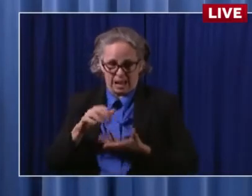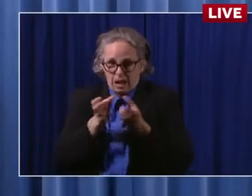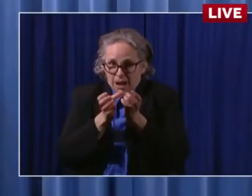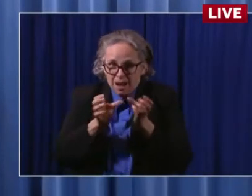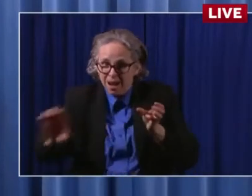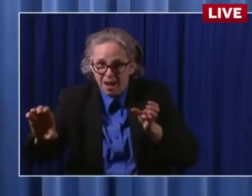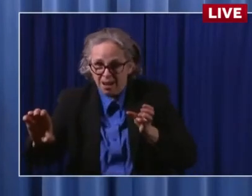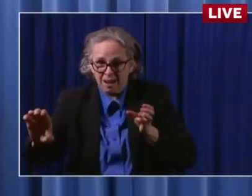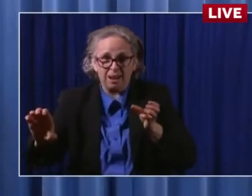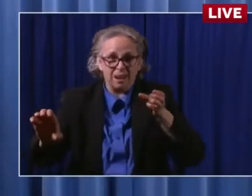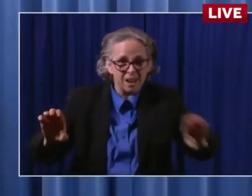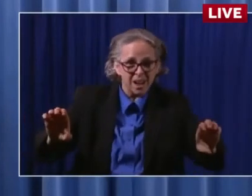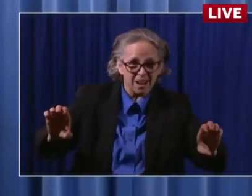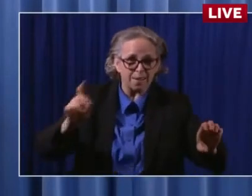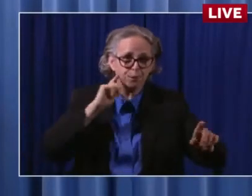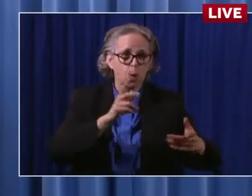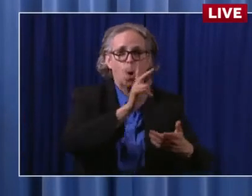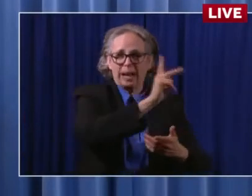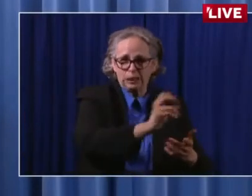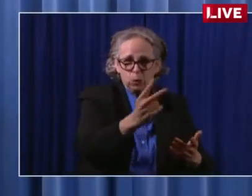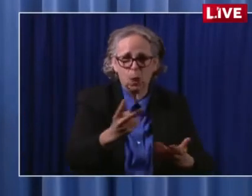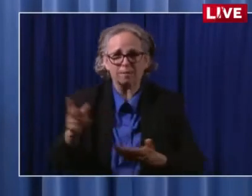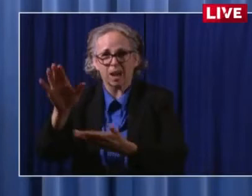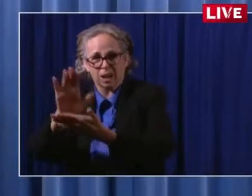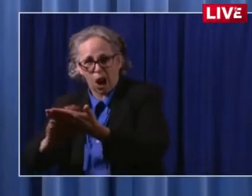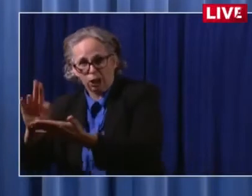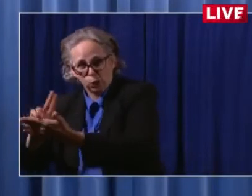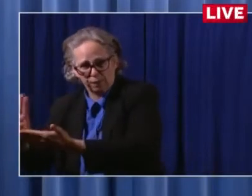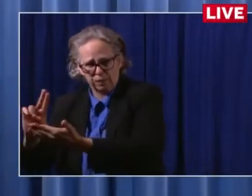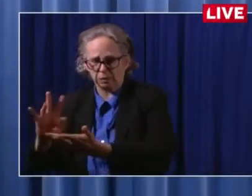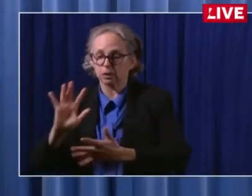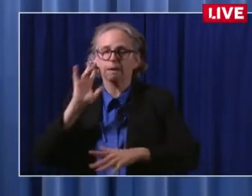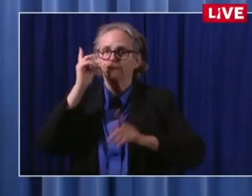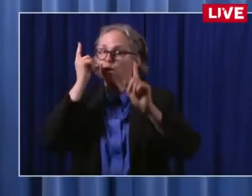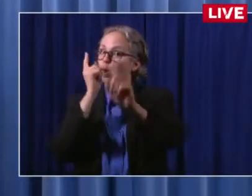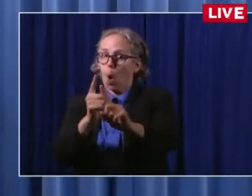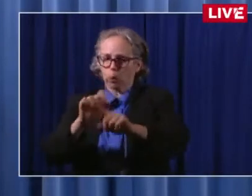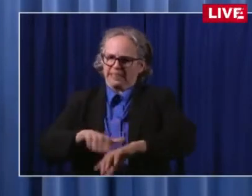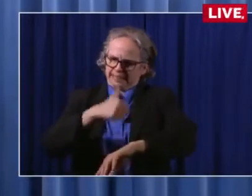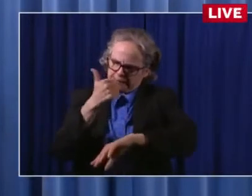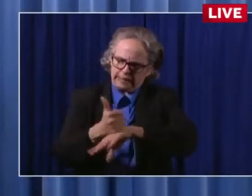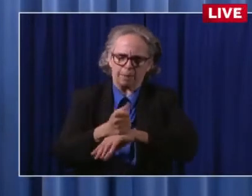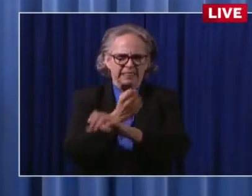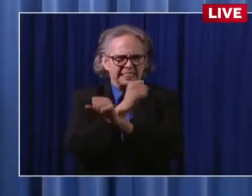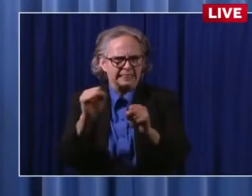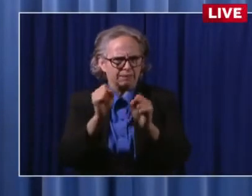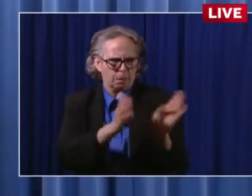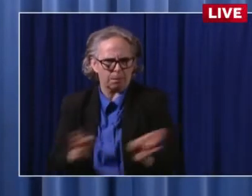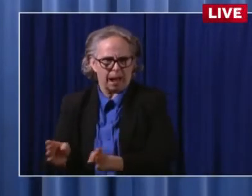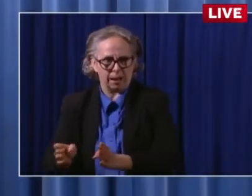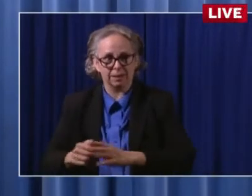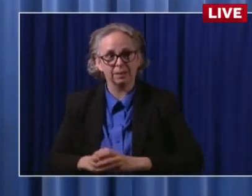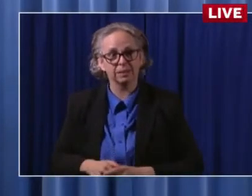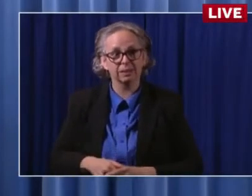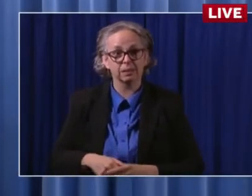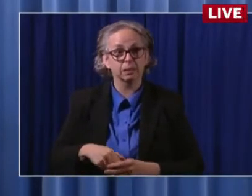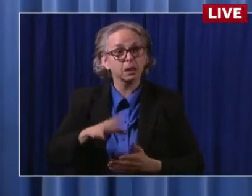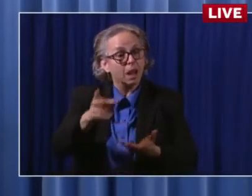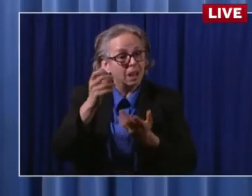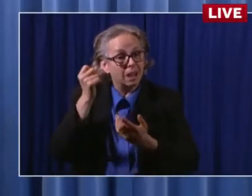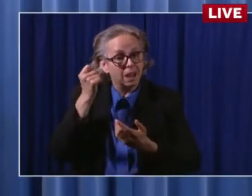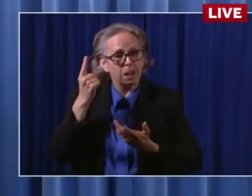MONEY COMING FROM FEDERAL CARES ACT DOLLARS, AND SCHOOLS WILL BE ABLE TO USE IT TO MEET THE UNIQUE INDIVIDUAL NEEDS.